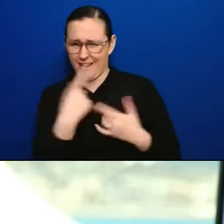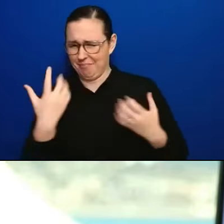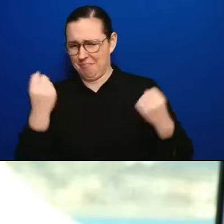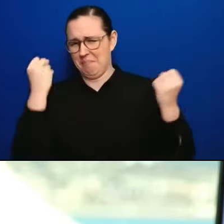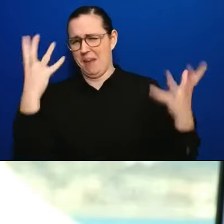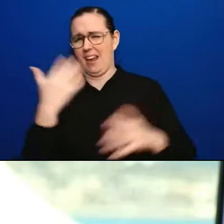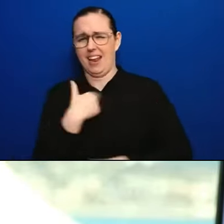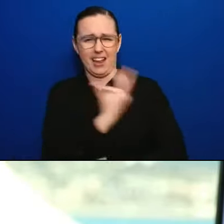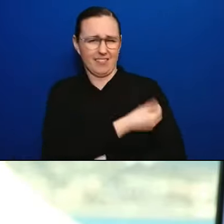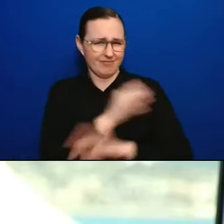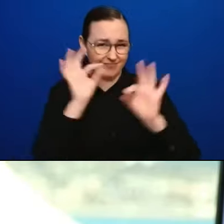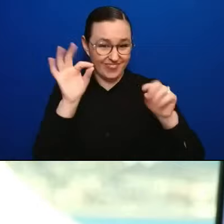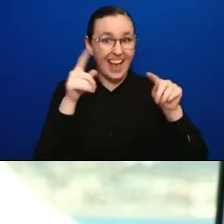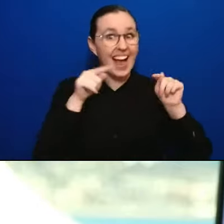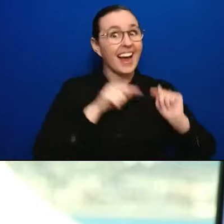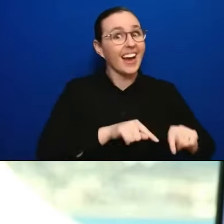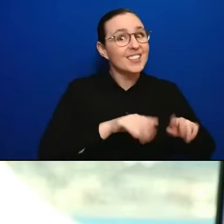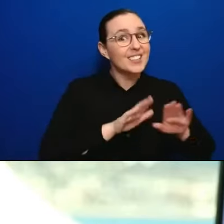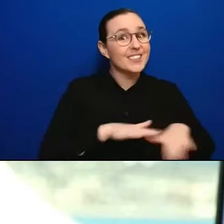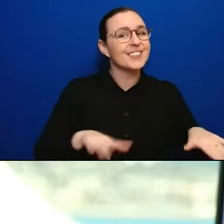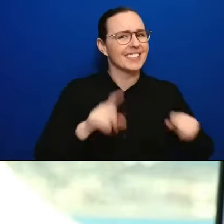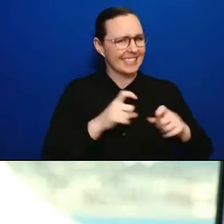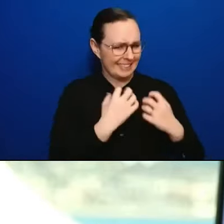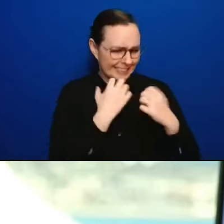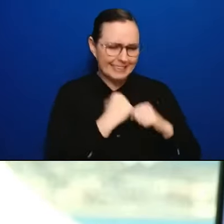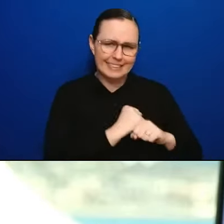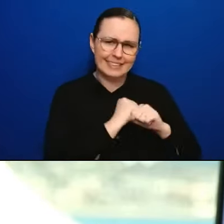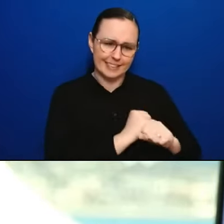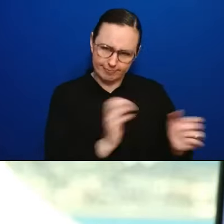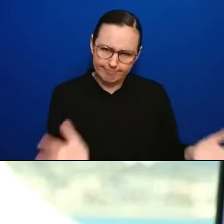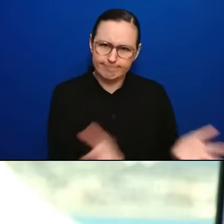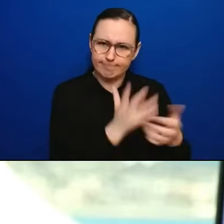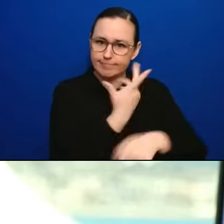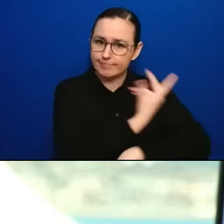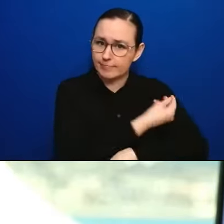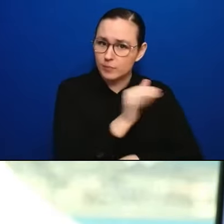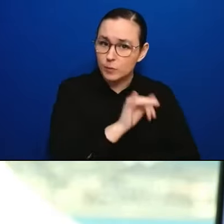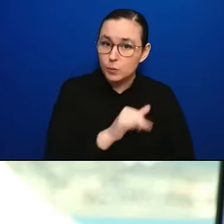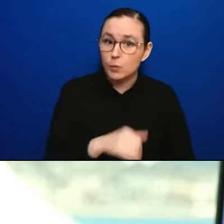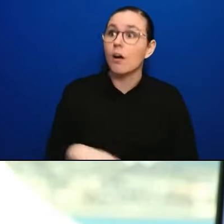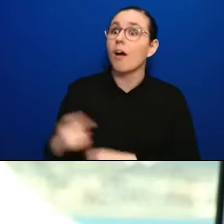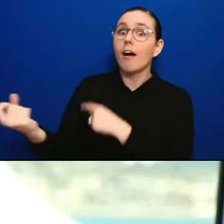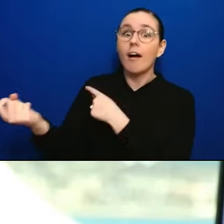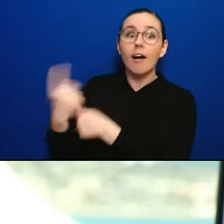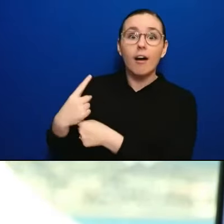Keep getting vaccinated in these exceptional numbers and keep protecting our children